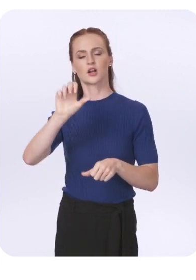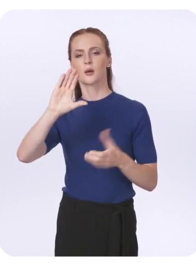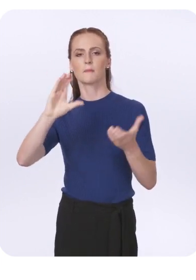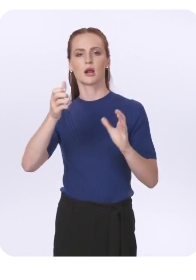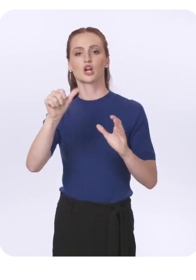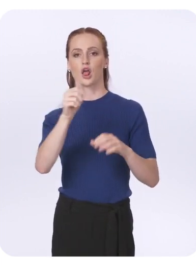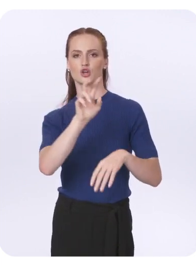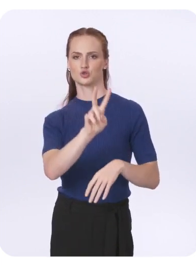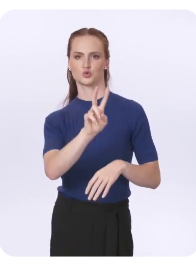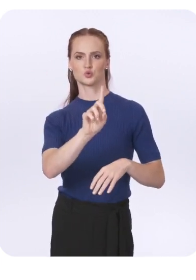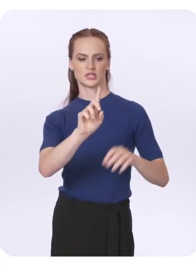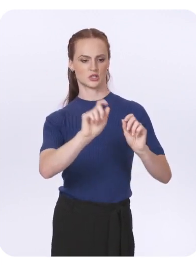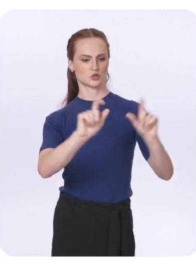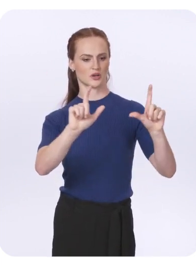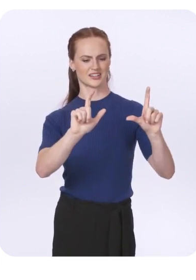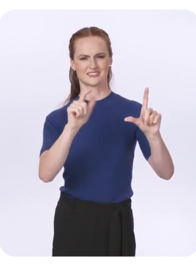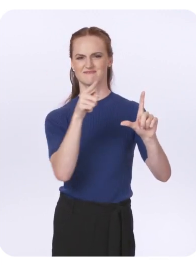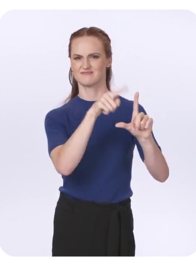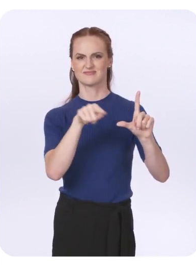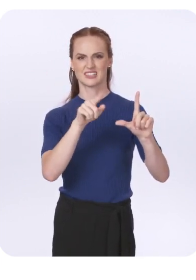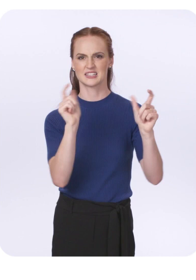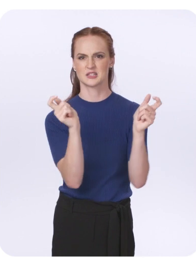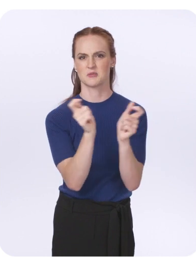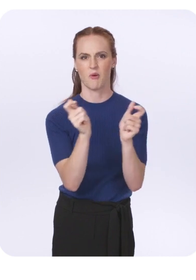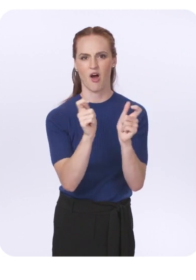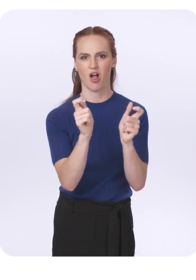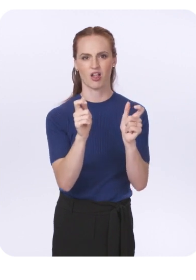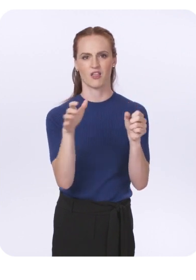the screen is barely a small fraction of the field of view.